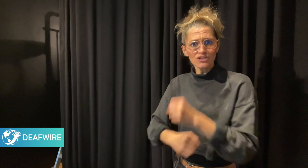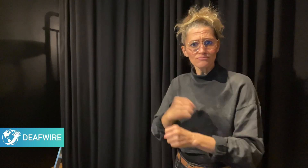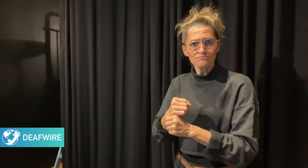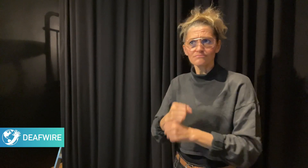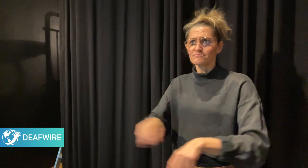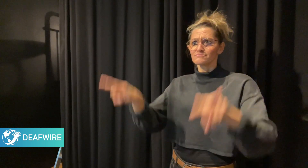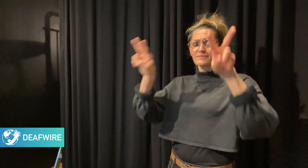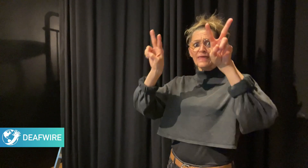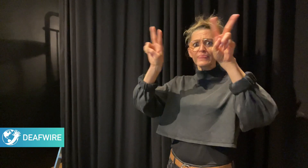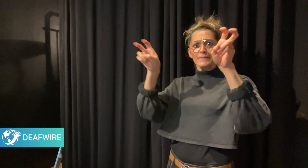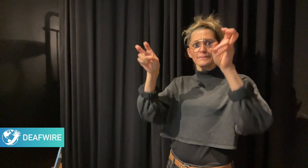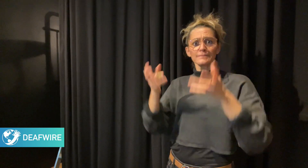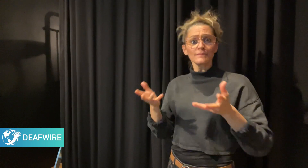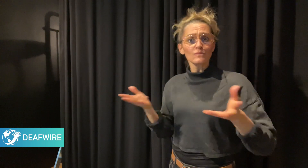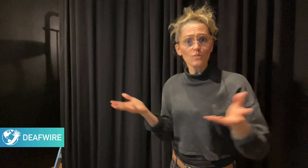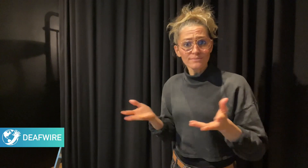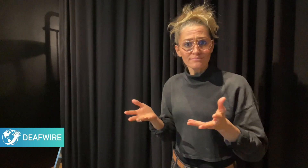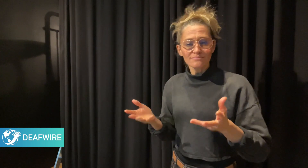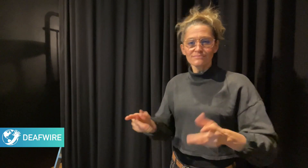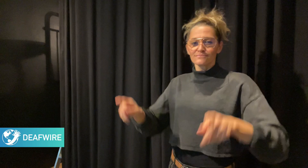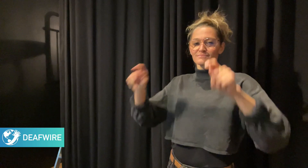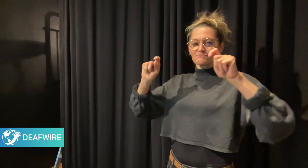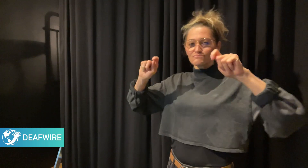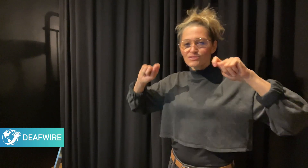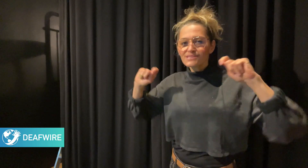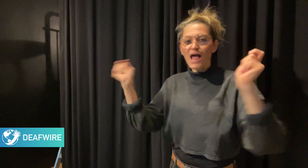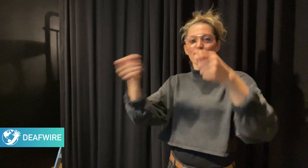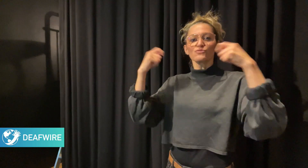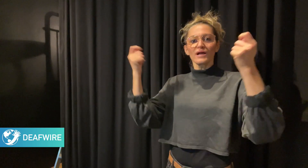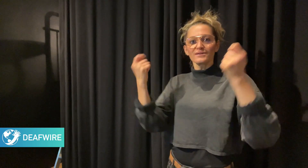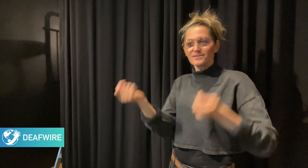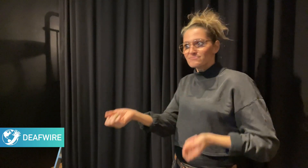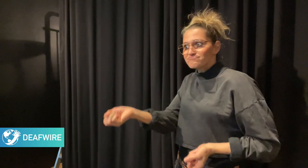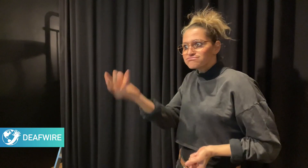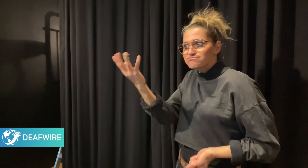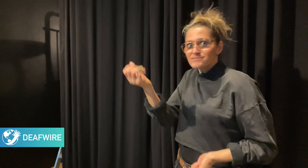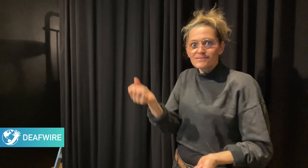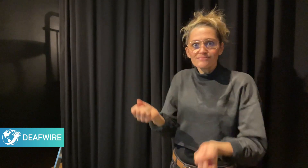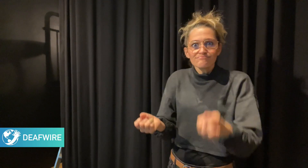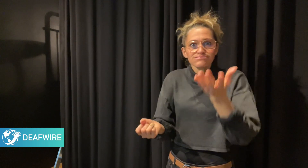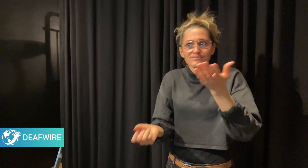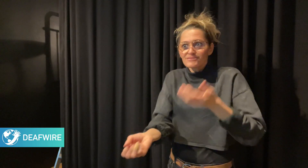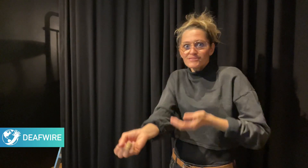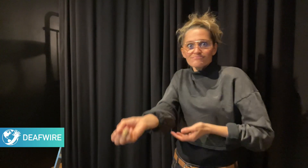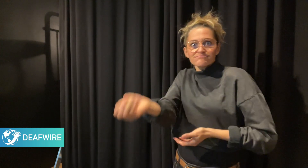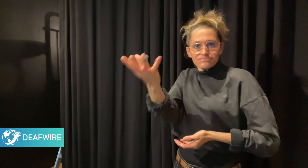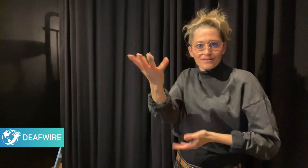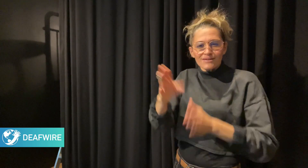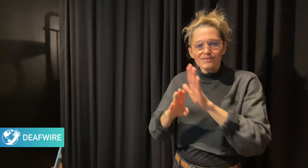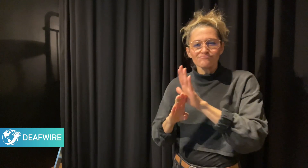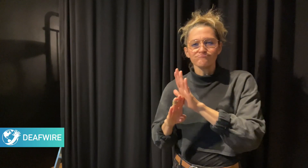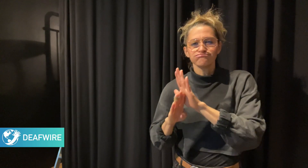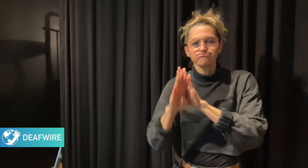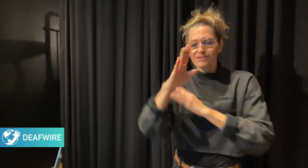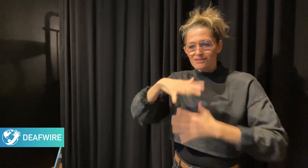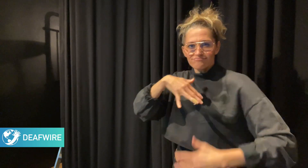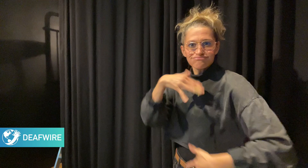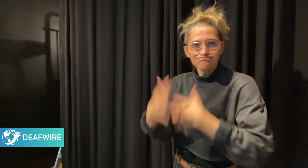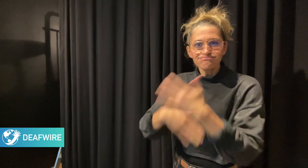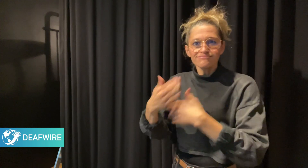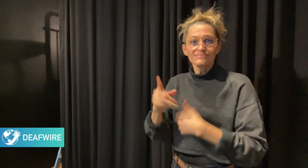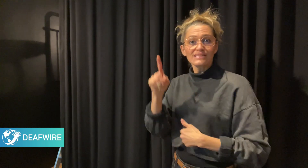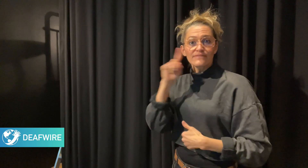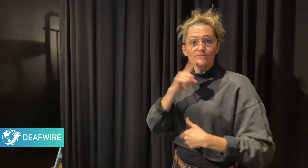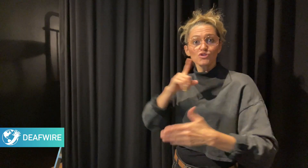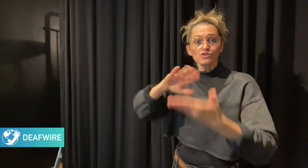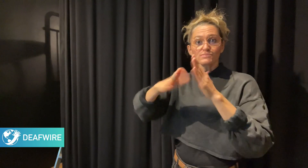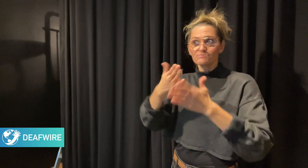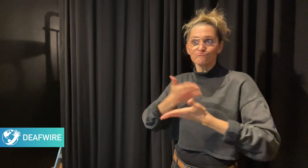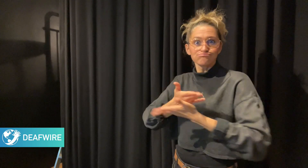This year the theme is "Celebrating Thriving Deaf Communities.”